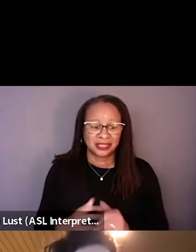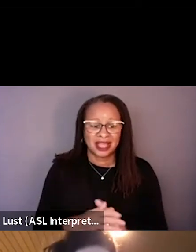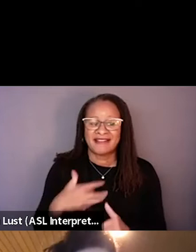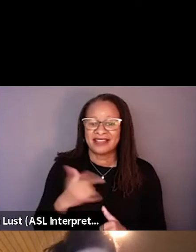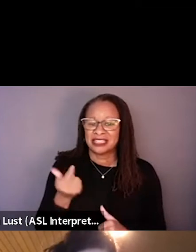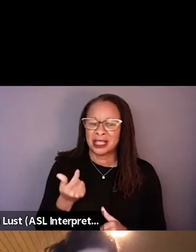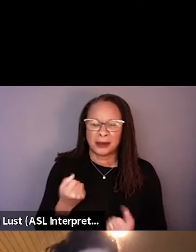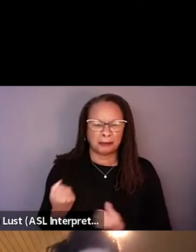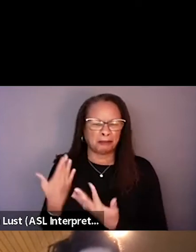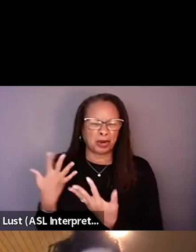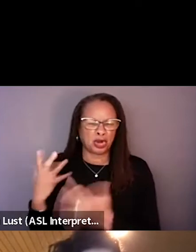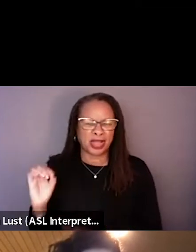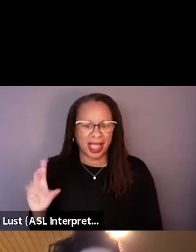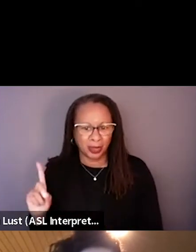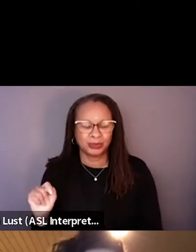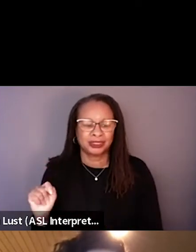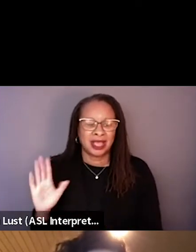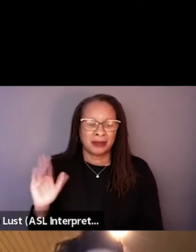burnt out by documentary editing before hearing about